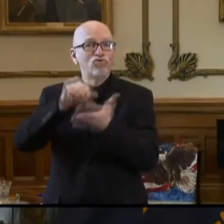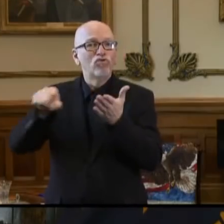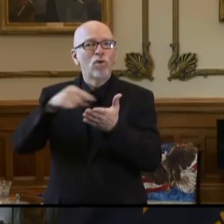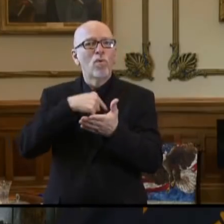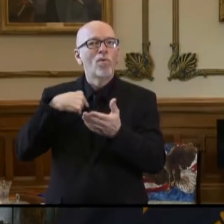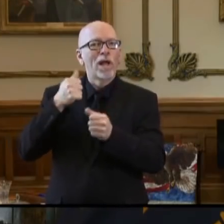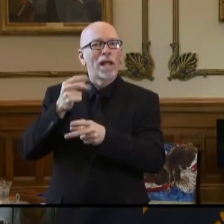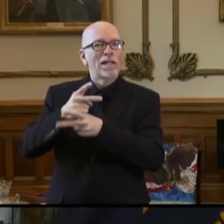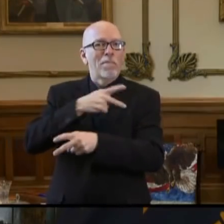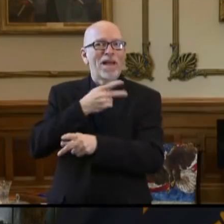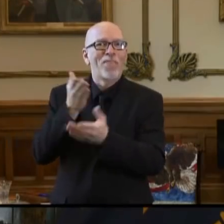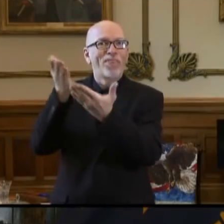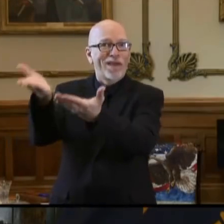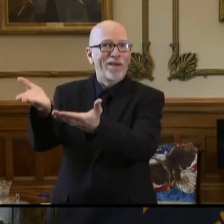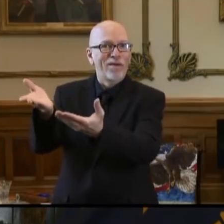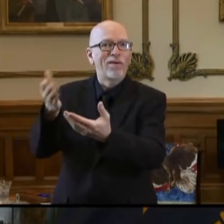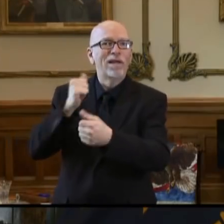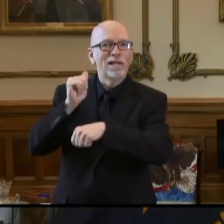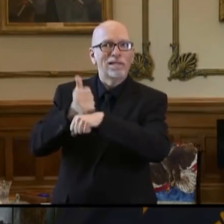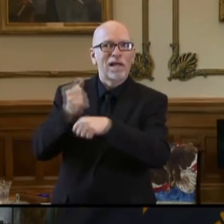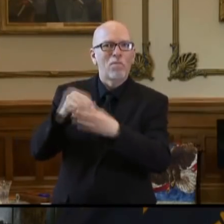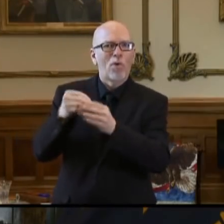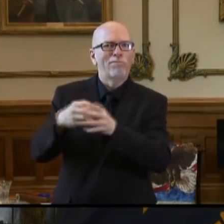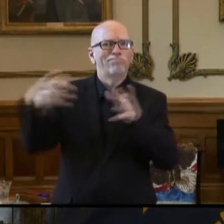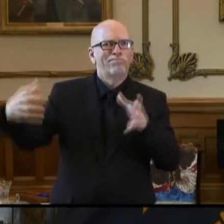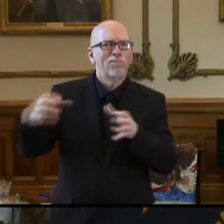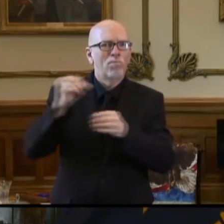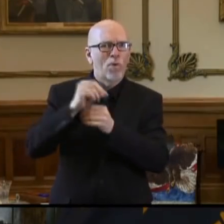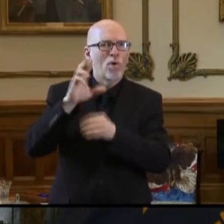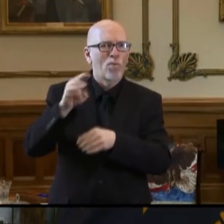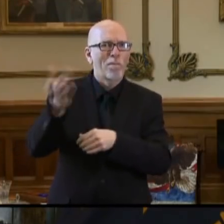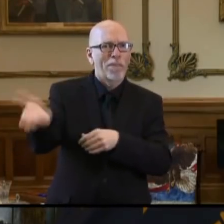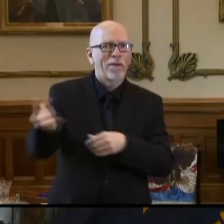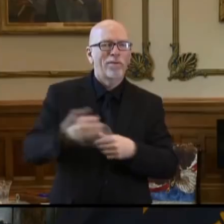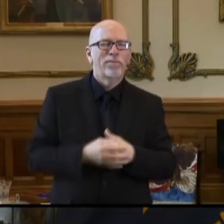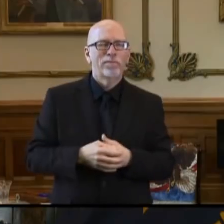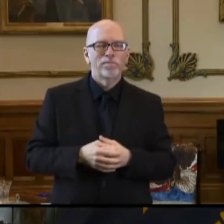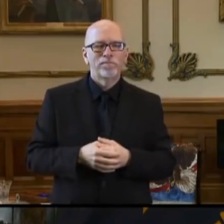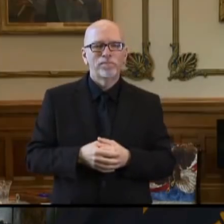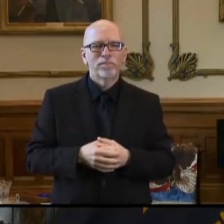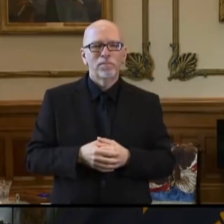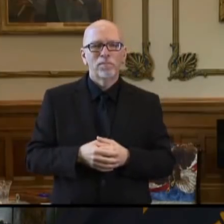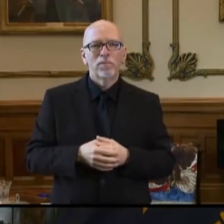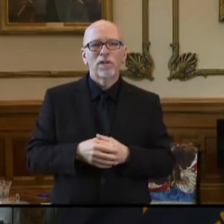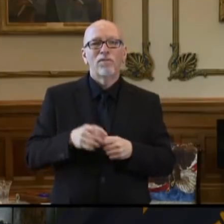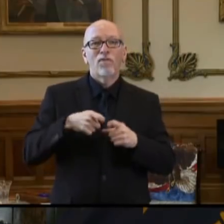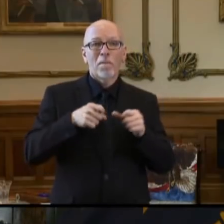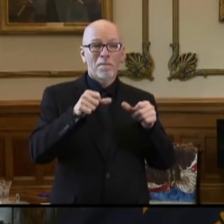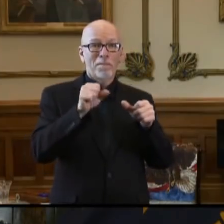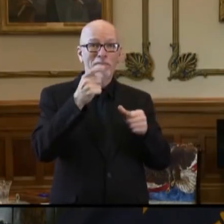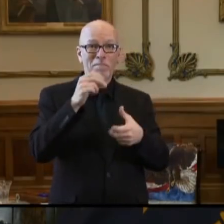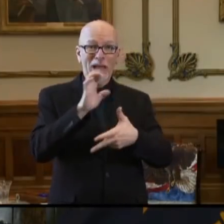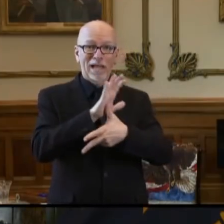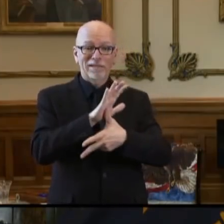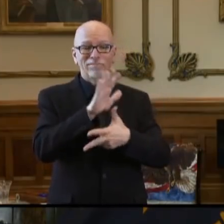OUR SURGERY CENTERS AND OTHER PLACES LIKE THAT WHERE WE'RE ABLE TO TAKE CARE OF SUCH PATIENTS AND SET UP THAT